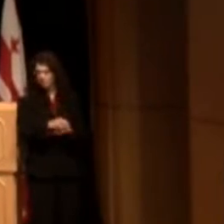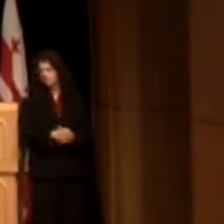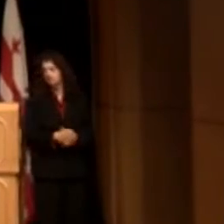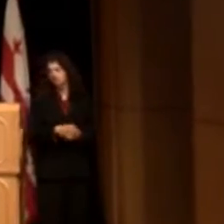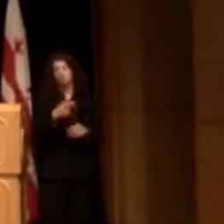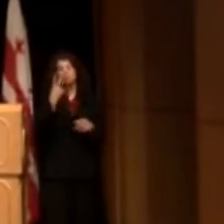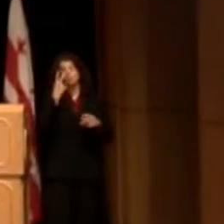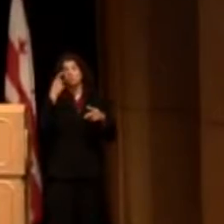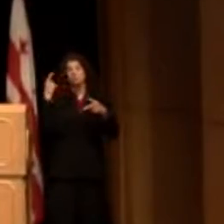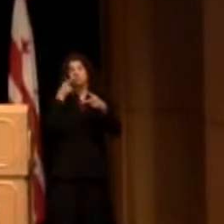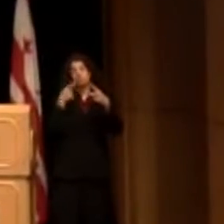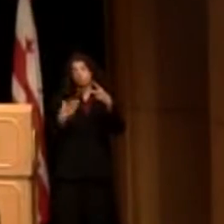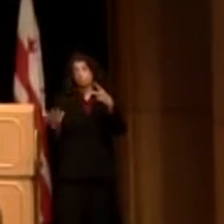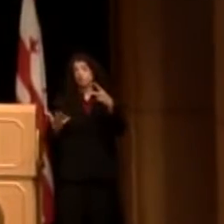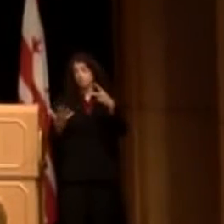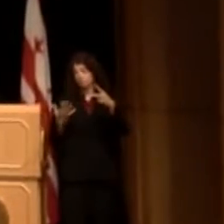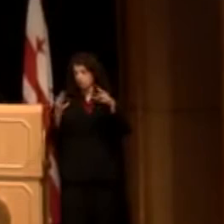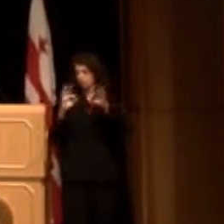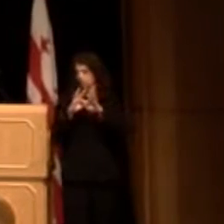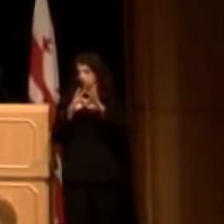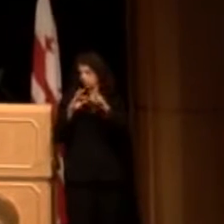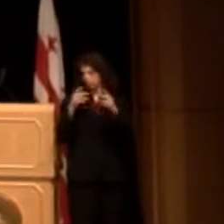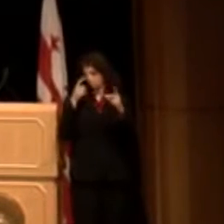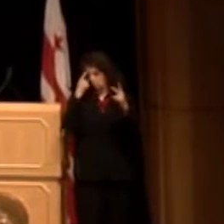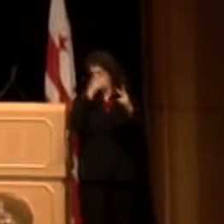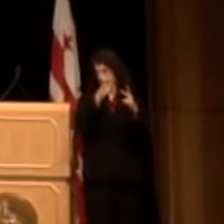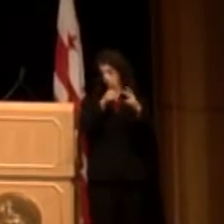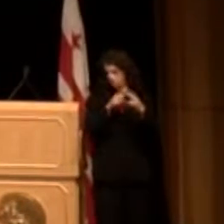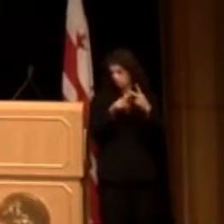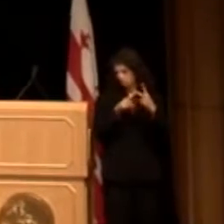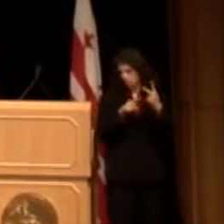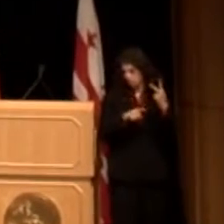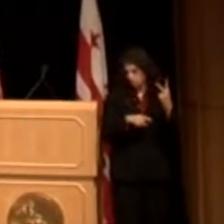PROSPEROUS ECONOMY. ONE IS THAT WE WANT TO MAKE SURE